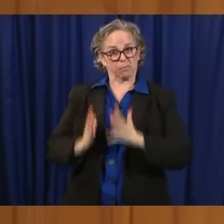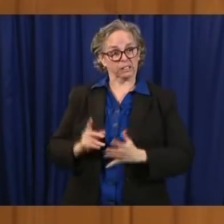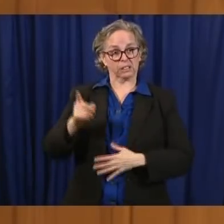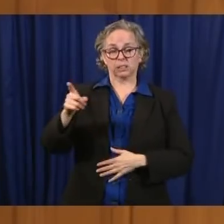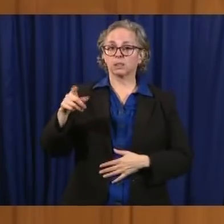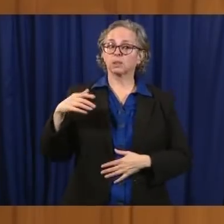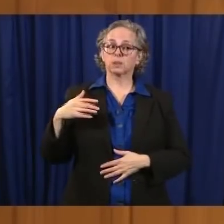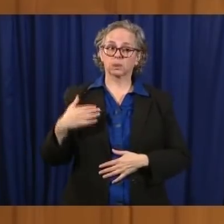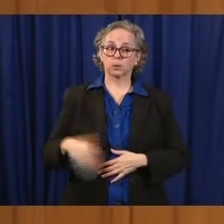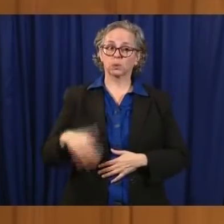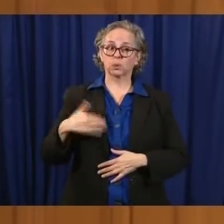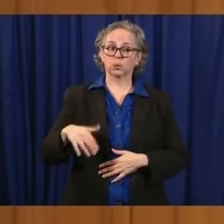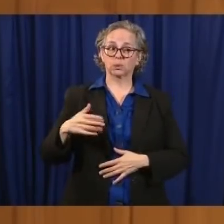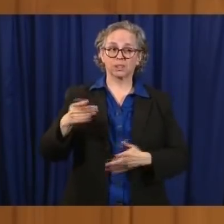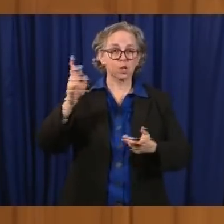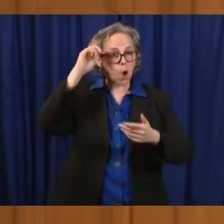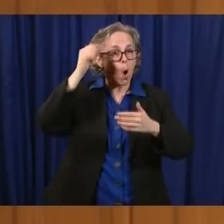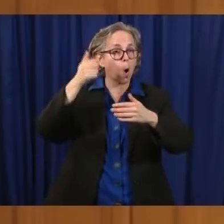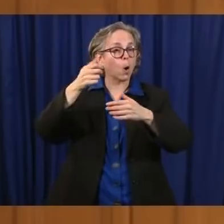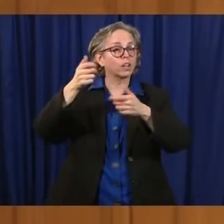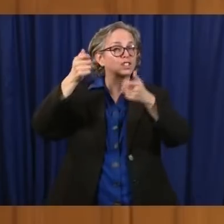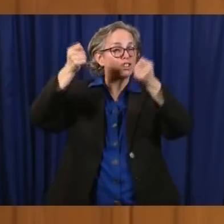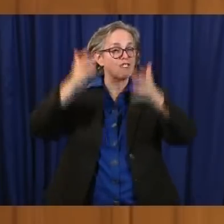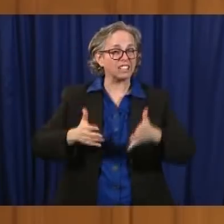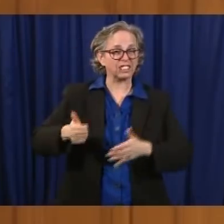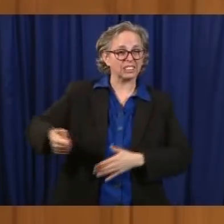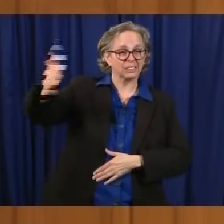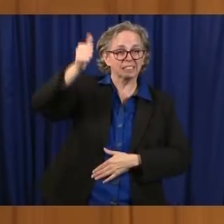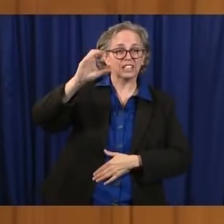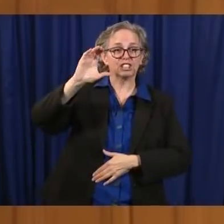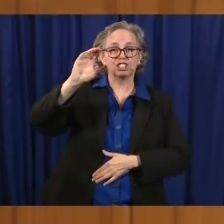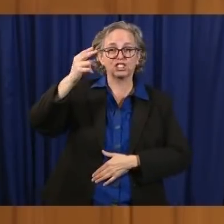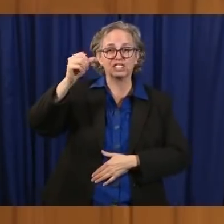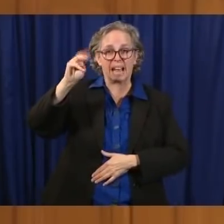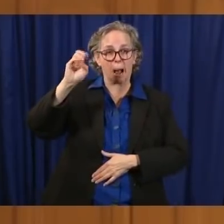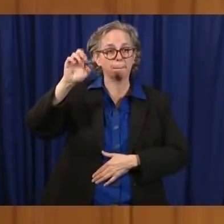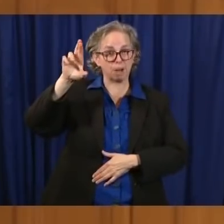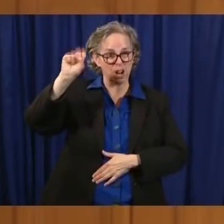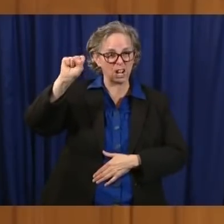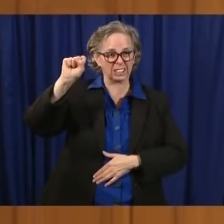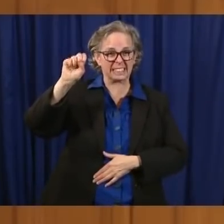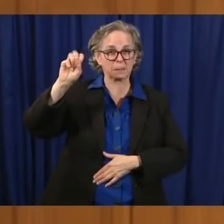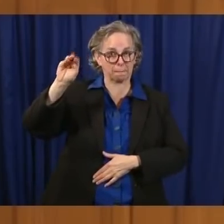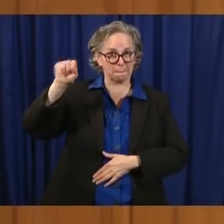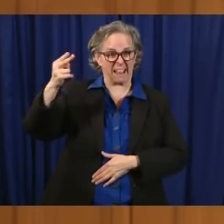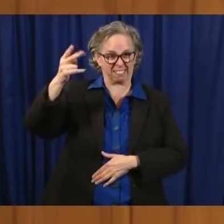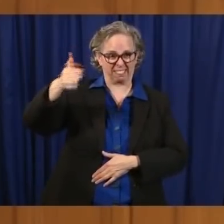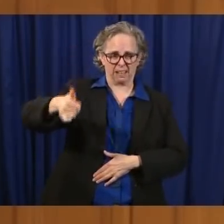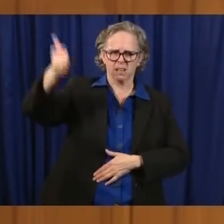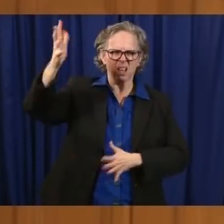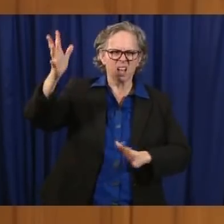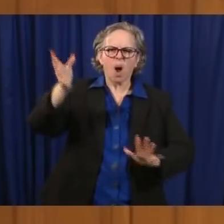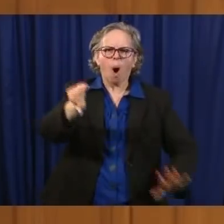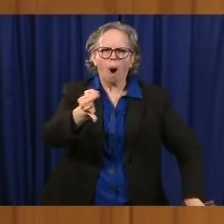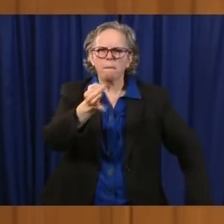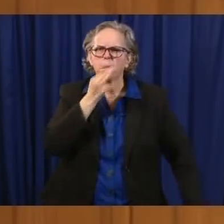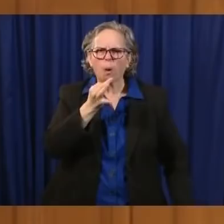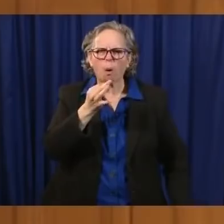TOPICS ALL ALONG, I WANT TO TELL YOU MORE ABOUT IT, FIRST OF ALL OUR PRISONS HAVE BEEN